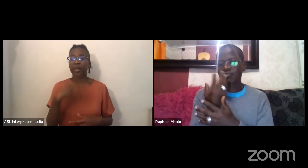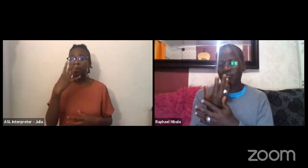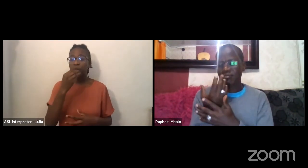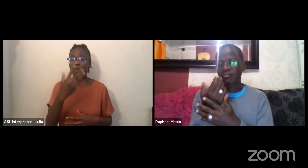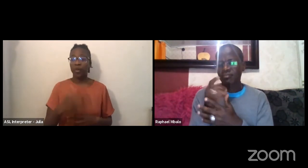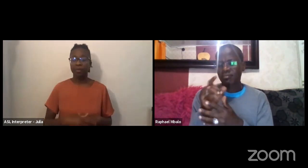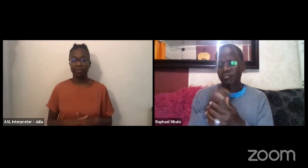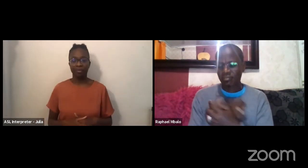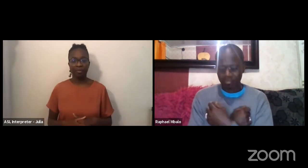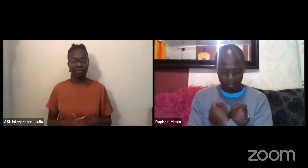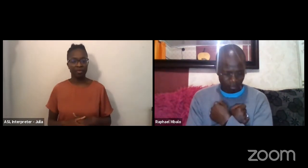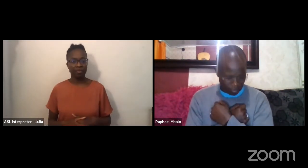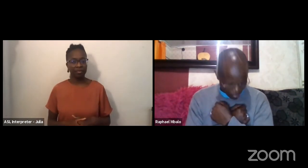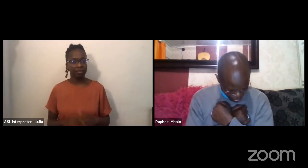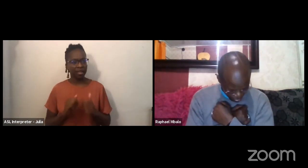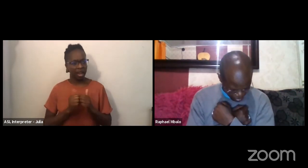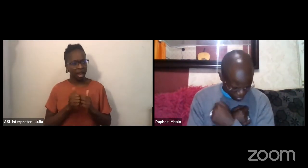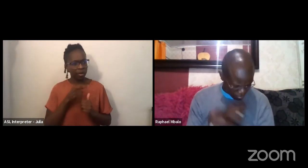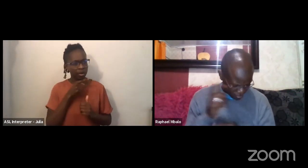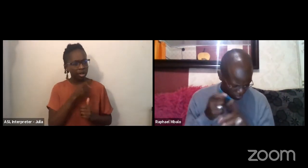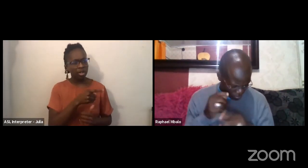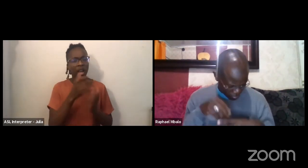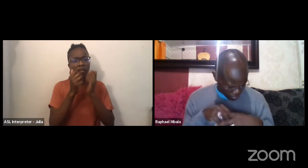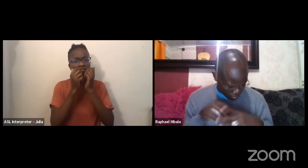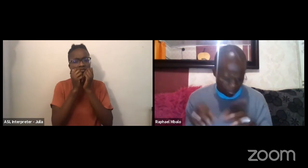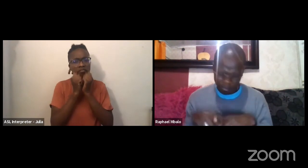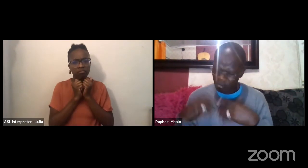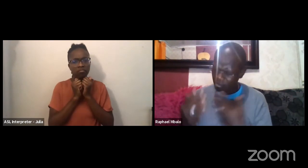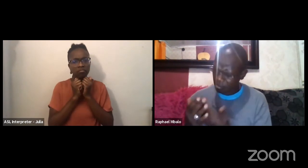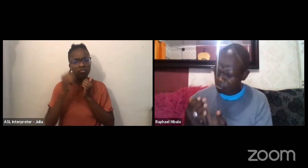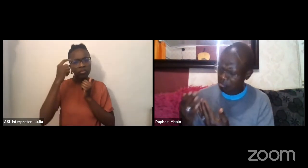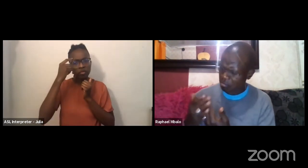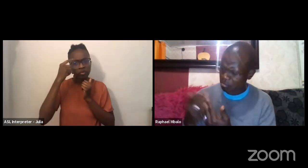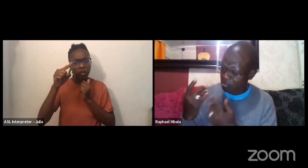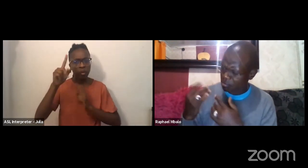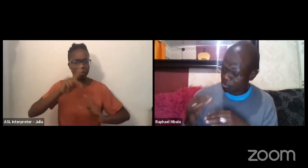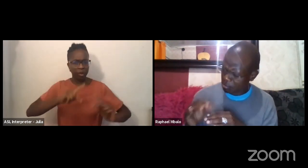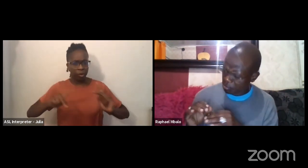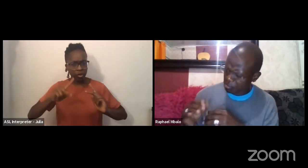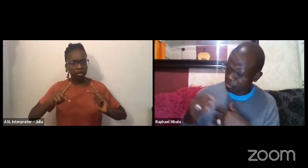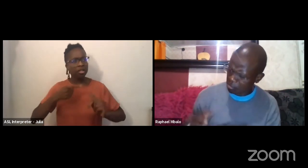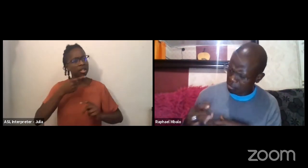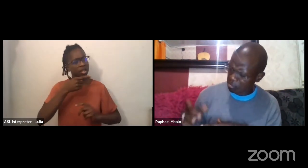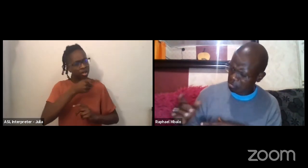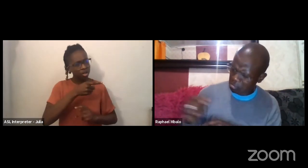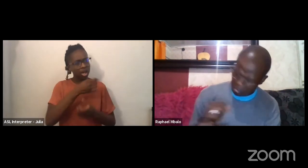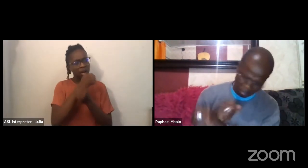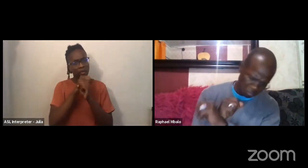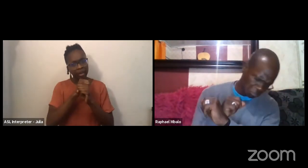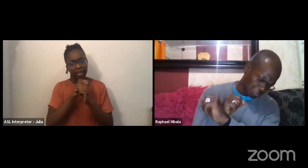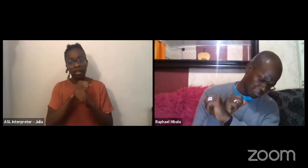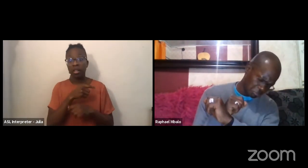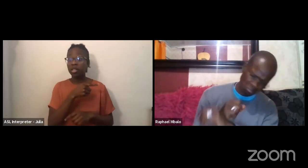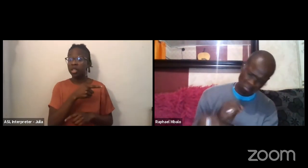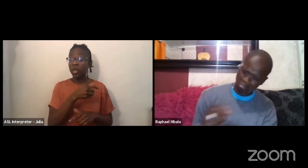how she cares for people and fiercely protects that she 80 stood up.